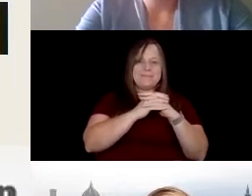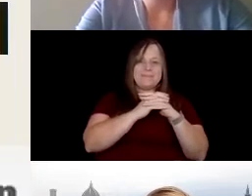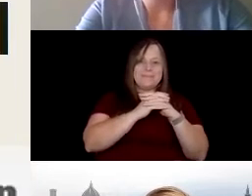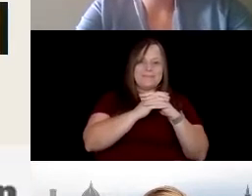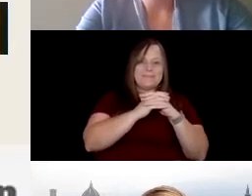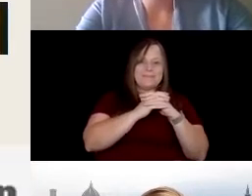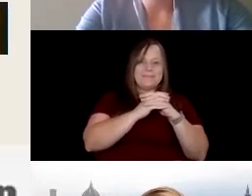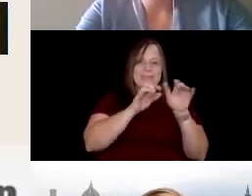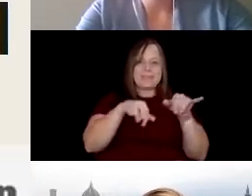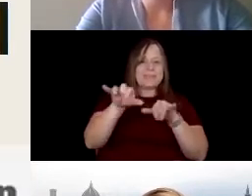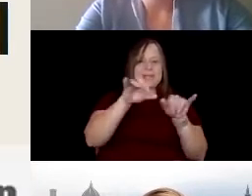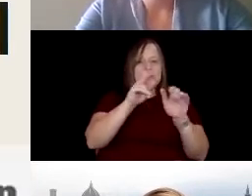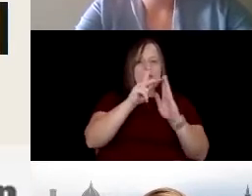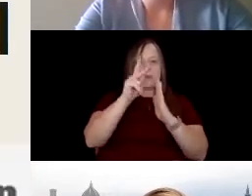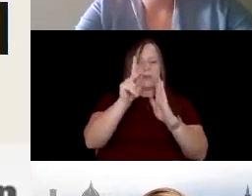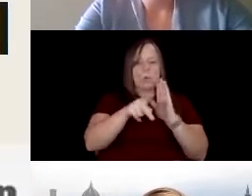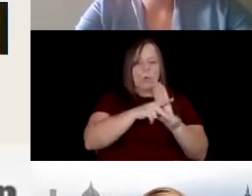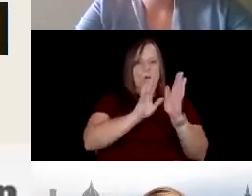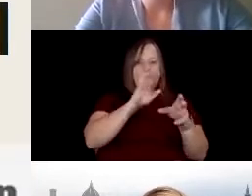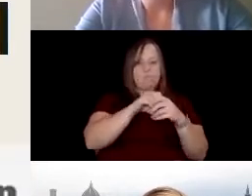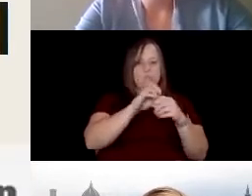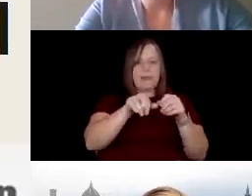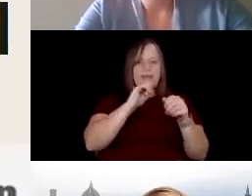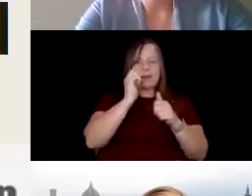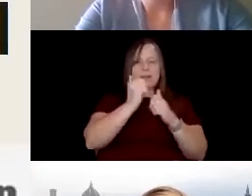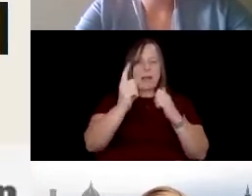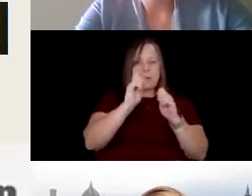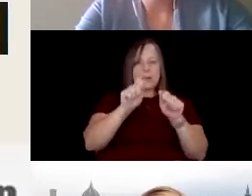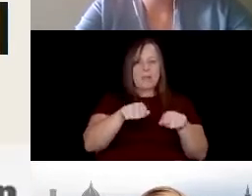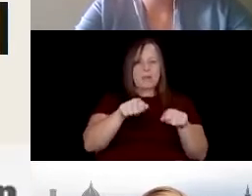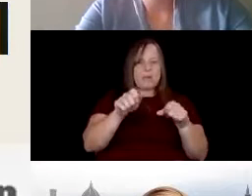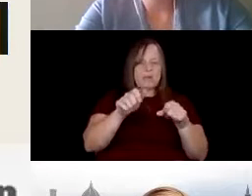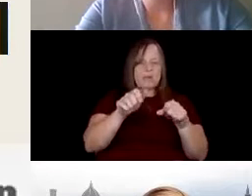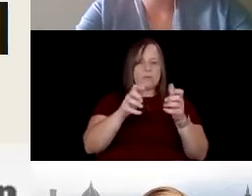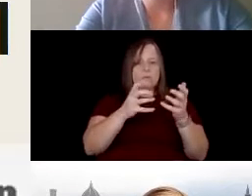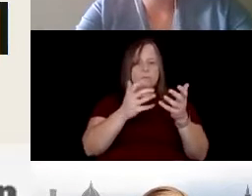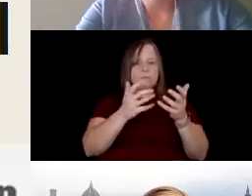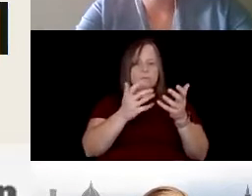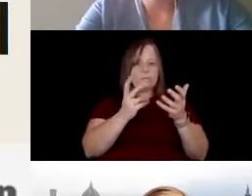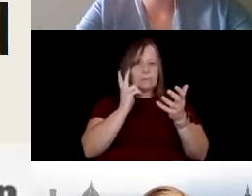standardized kind of program for that. Not everyone is able to really follow that. Sometimes you'll be encouraged to return